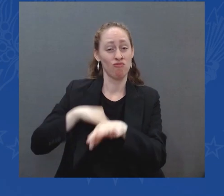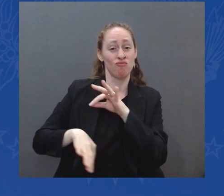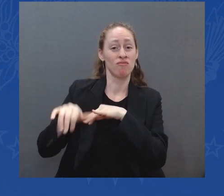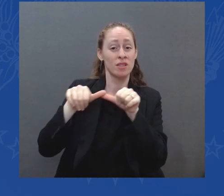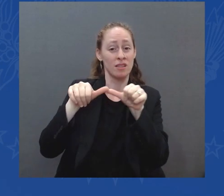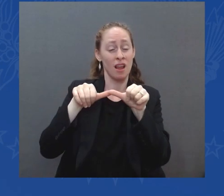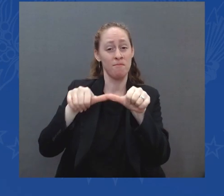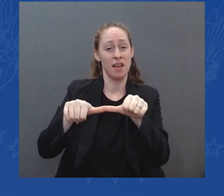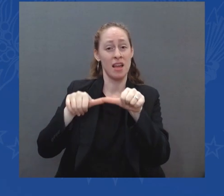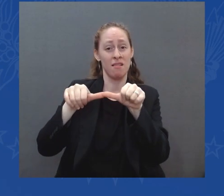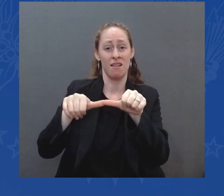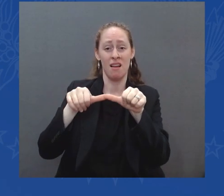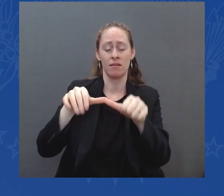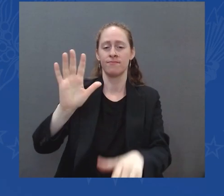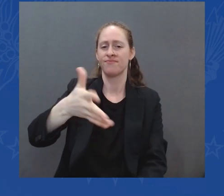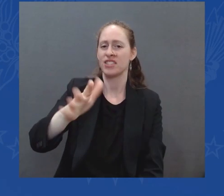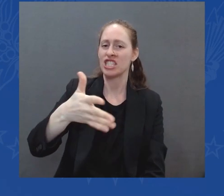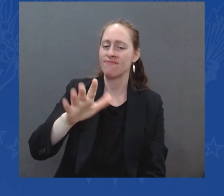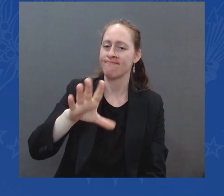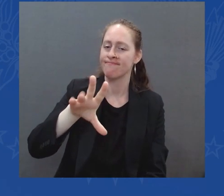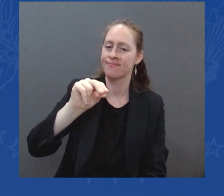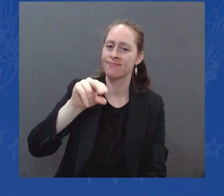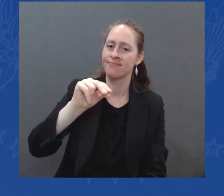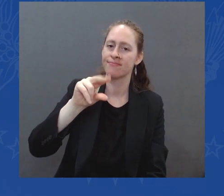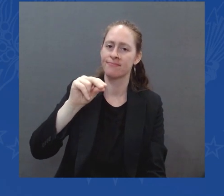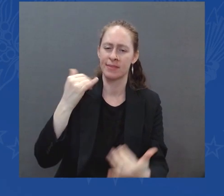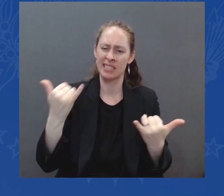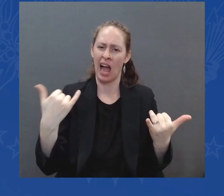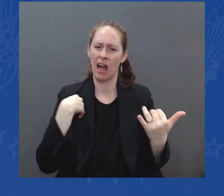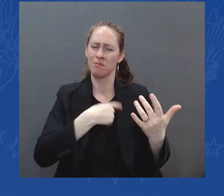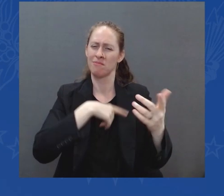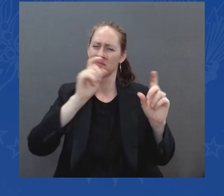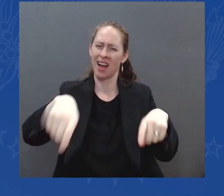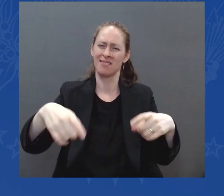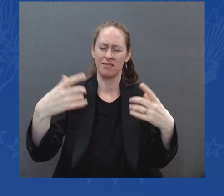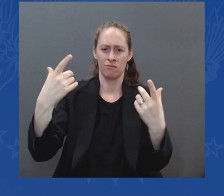to invest in immediate production that we need to respond to Vladimir Putin;